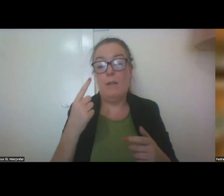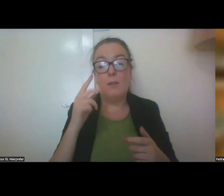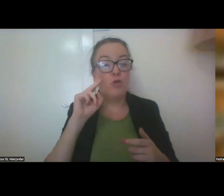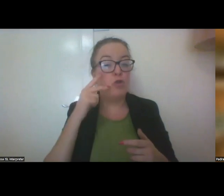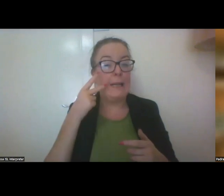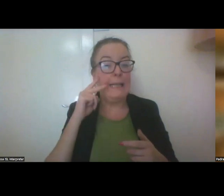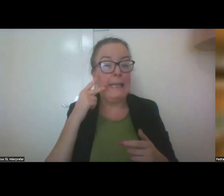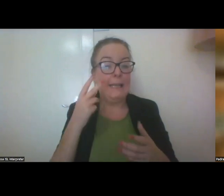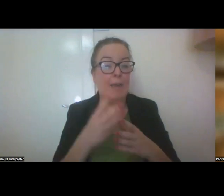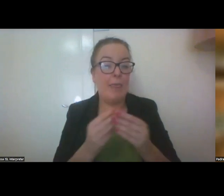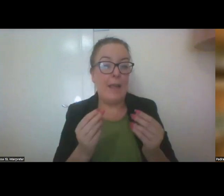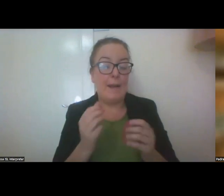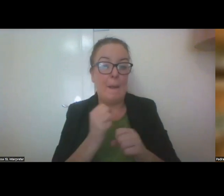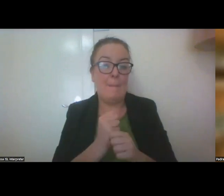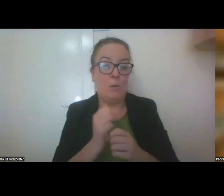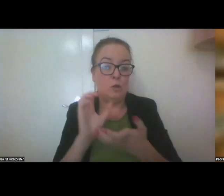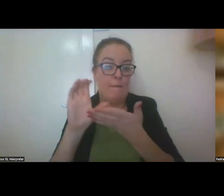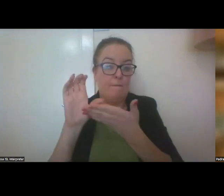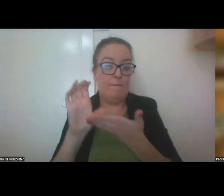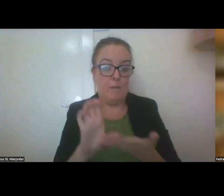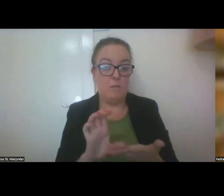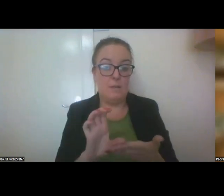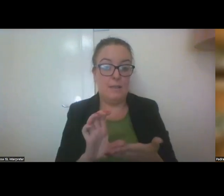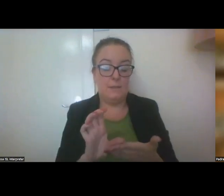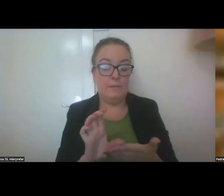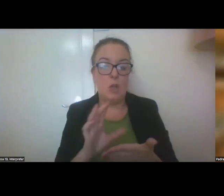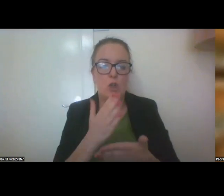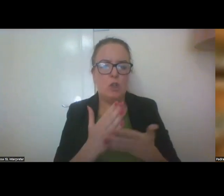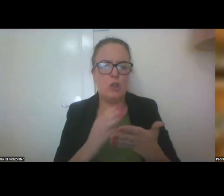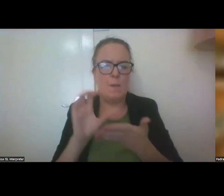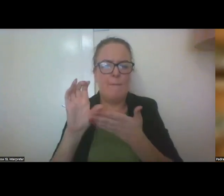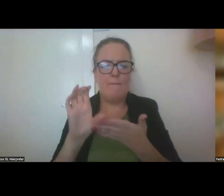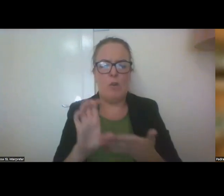is that some funding schemes do require three quotes